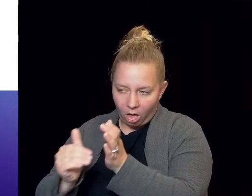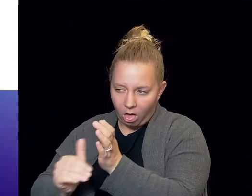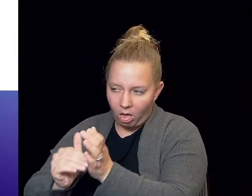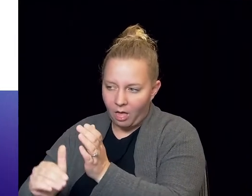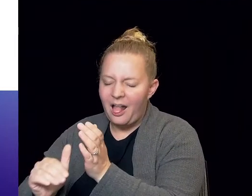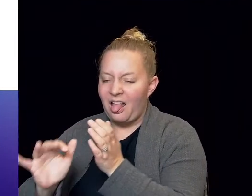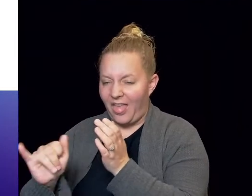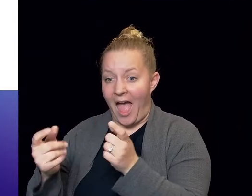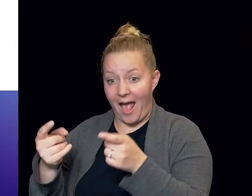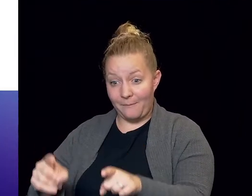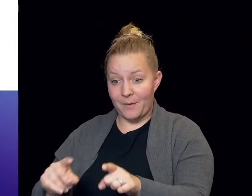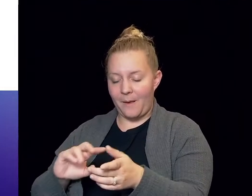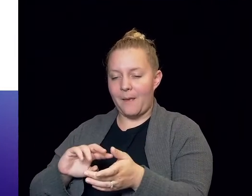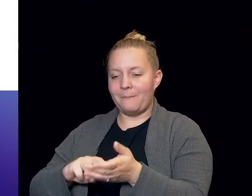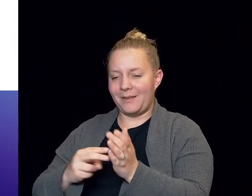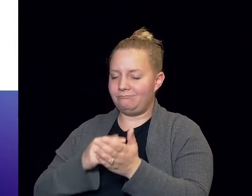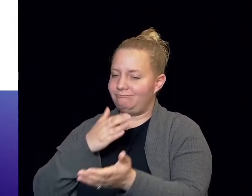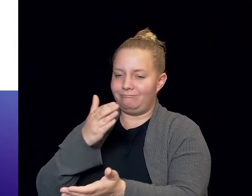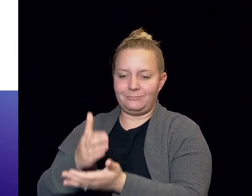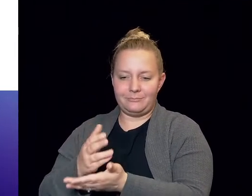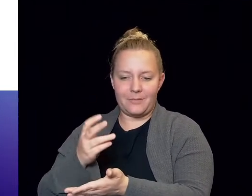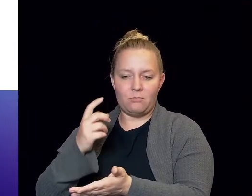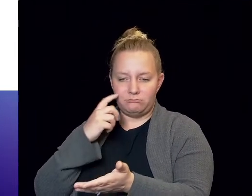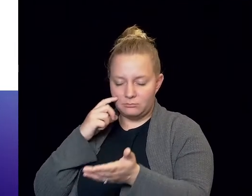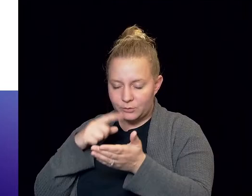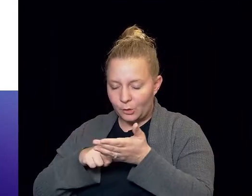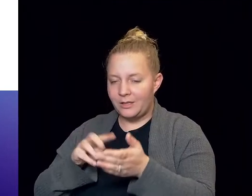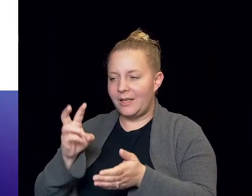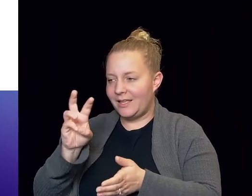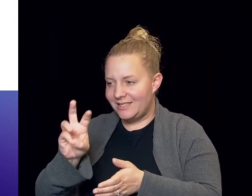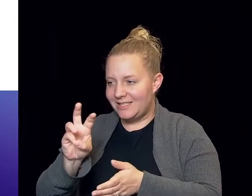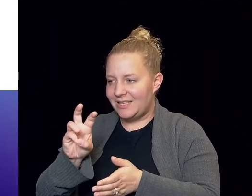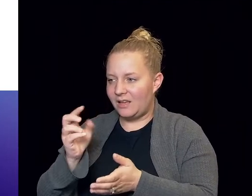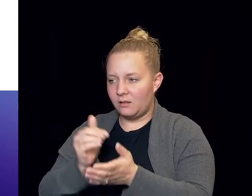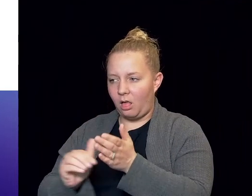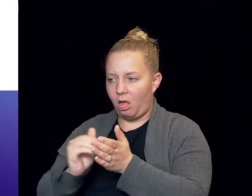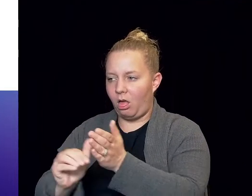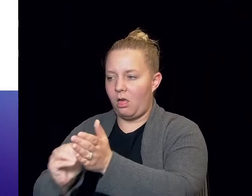case, I can stop because I see that that number 6 repeats multiple times. So, my original fraction